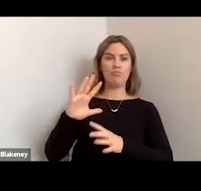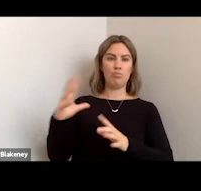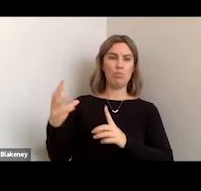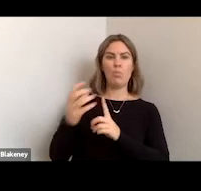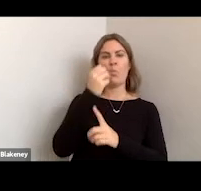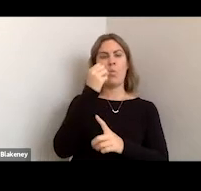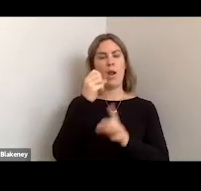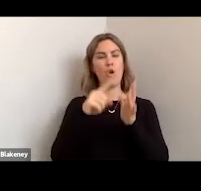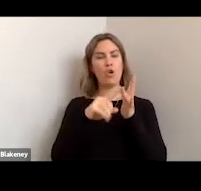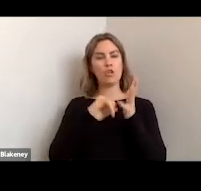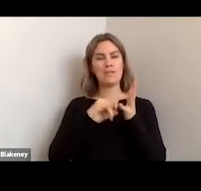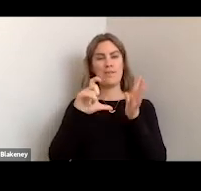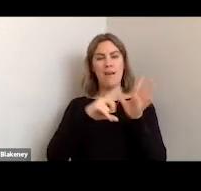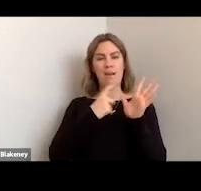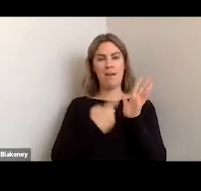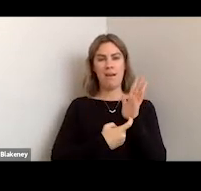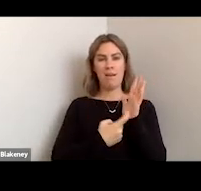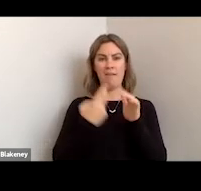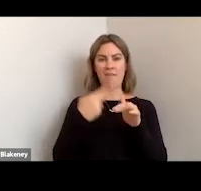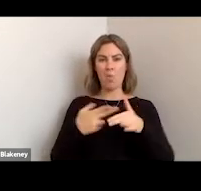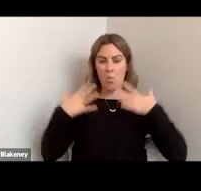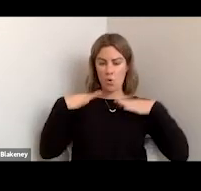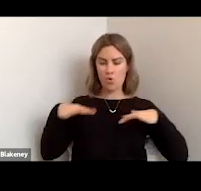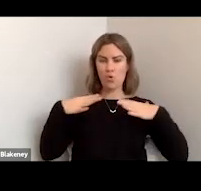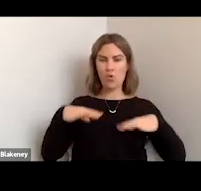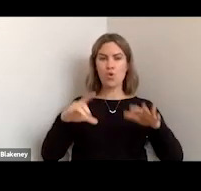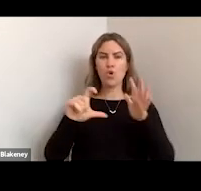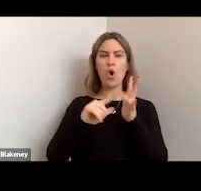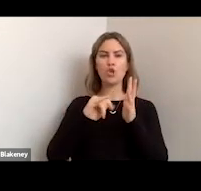There was a lot - it changed the whole cat walk for the next season